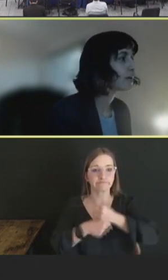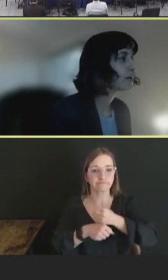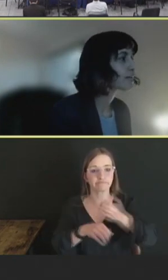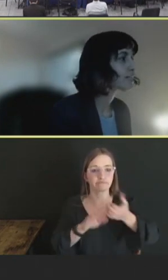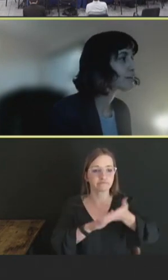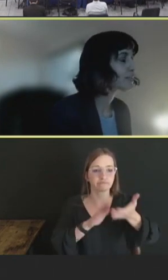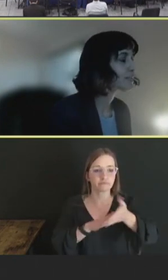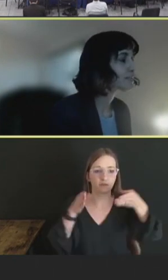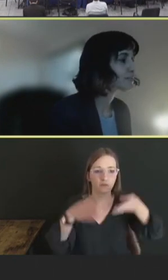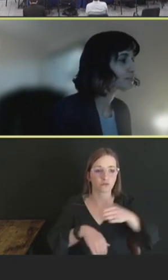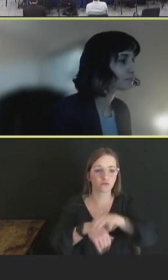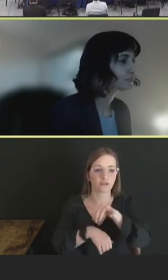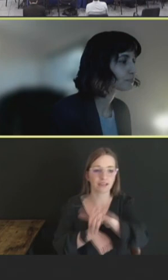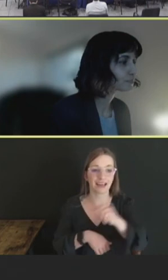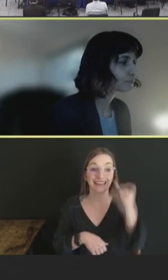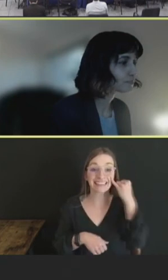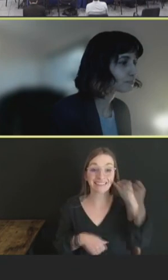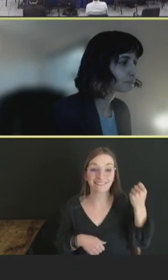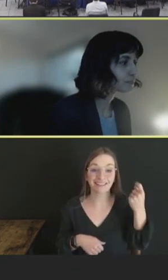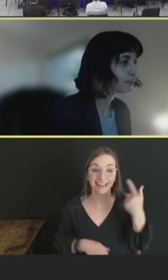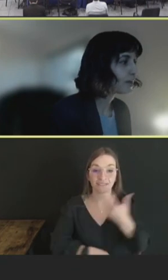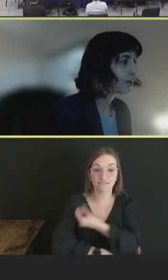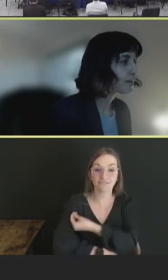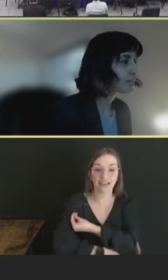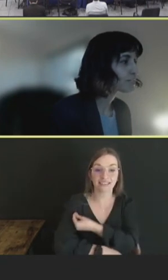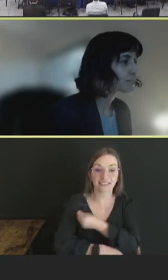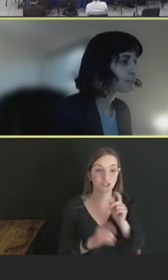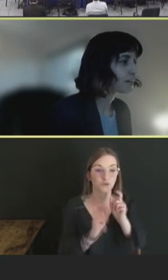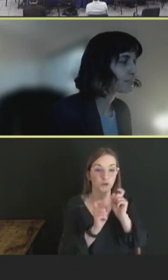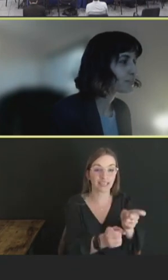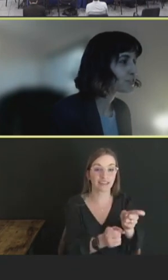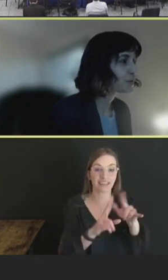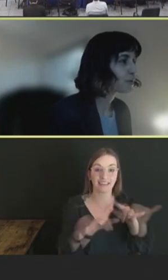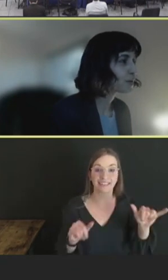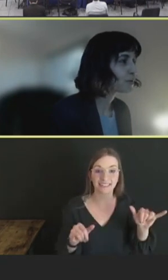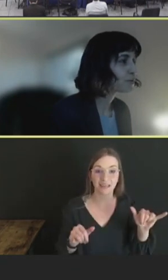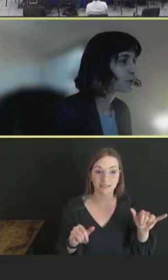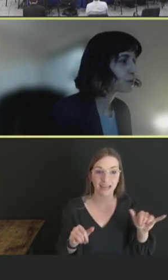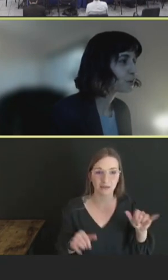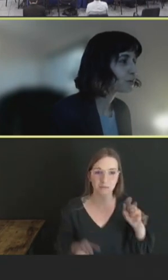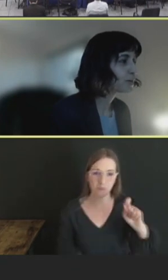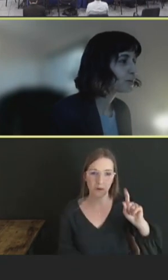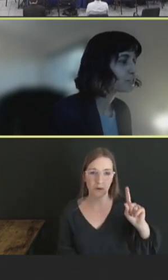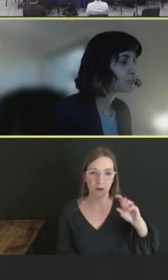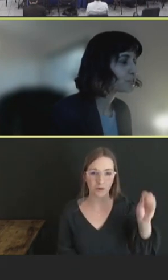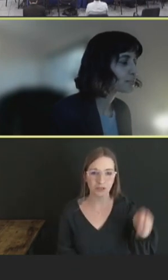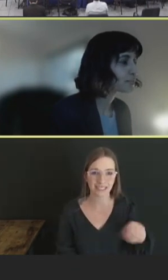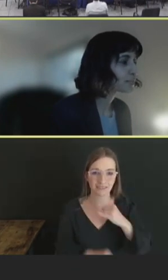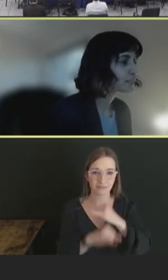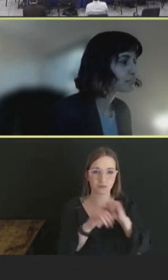Next slide, please. GACVS looks at the issue of immune overload in 2006,